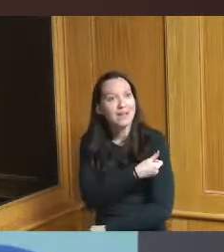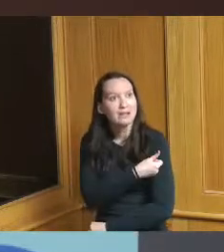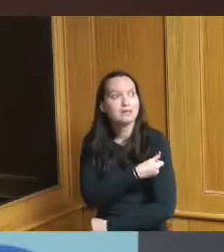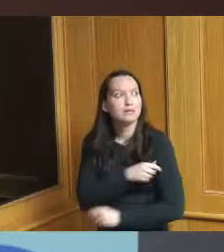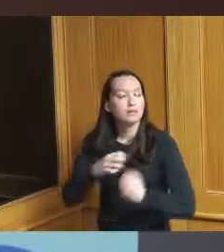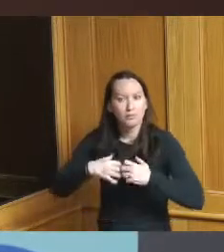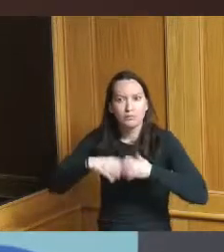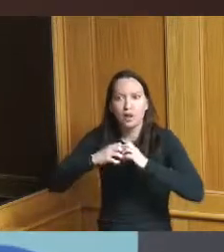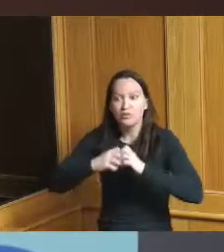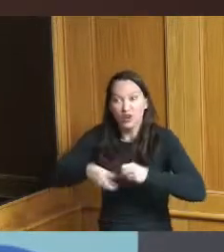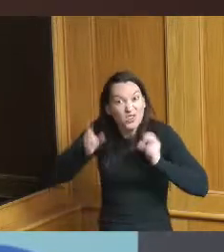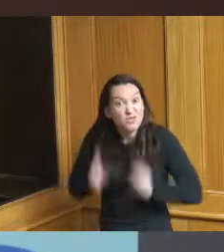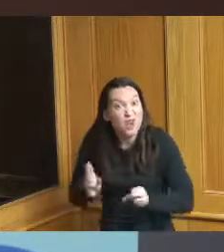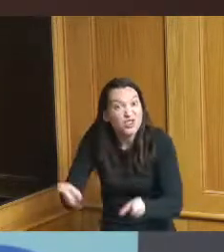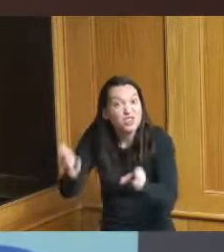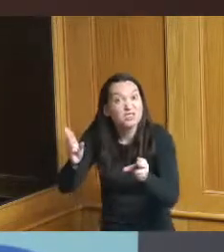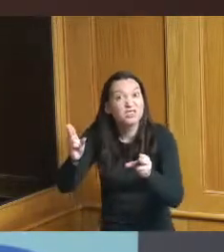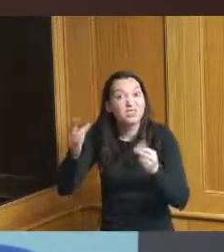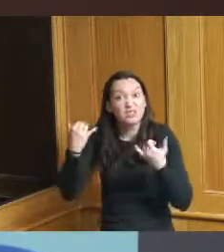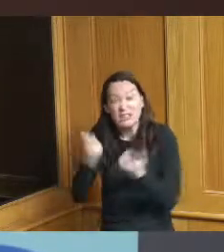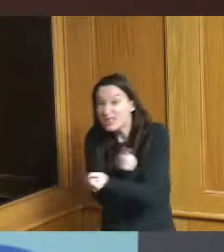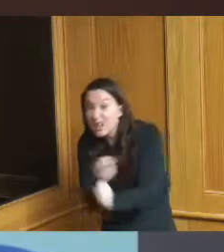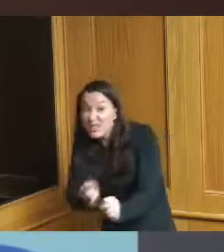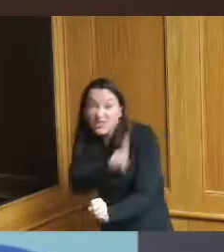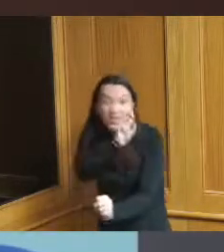is it rushed is it still you know is it safe or not is it something we should do